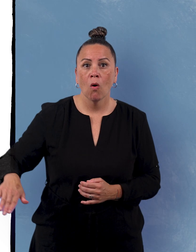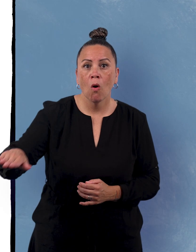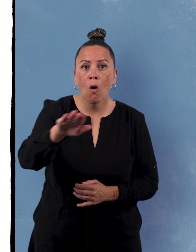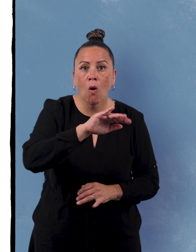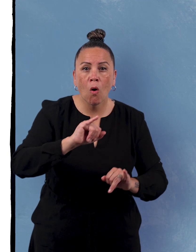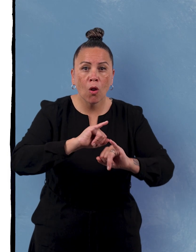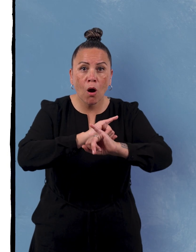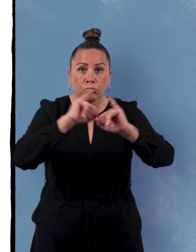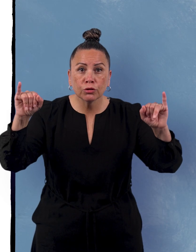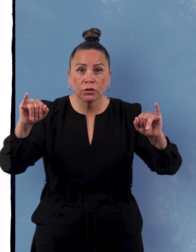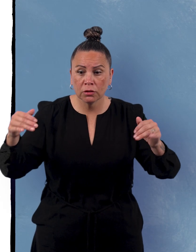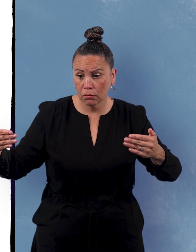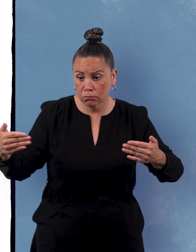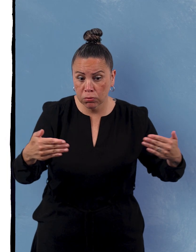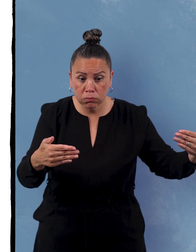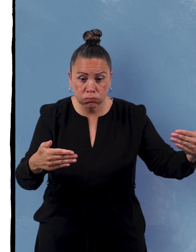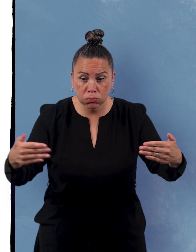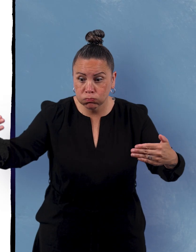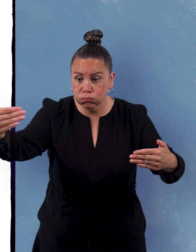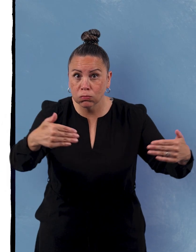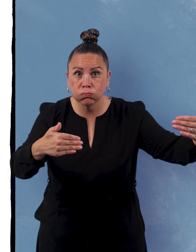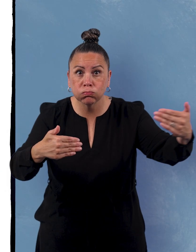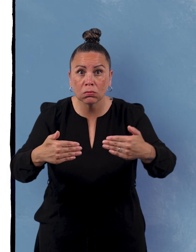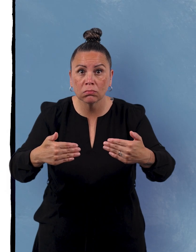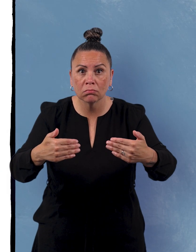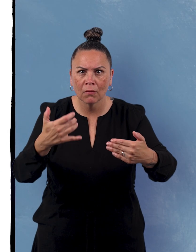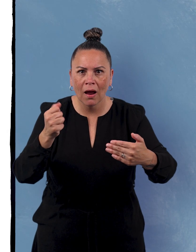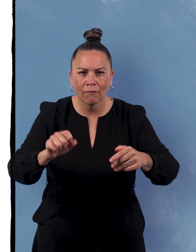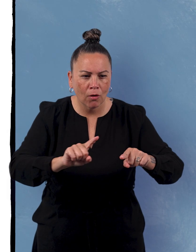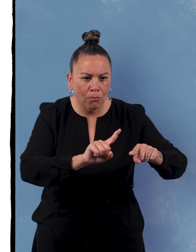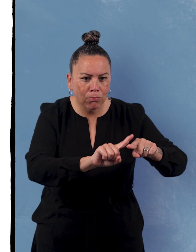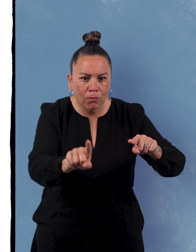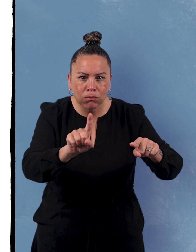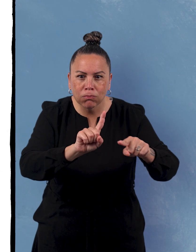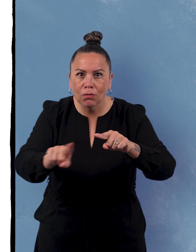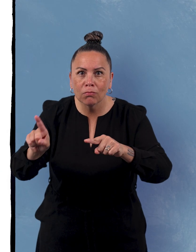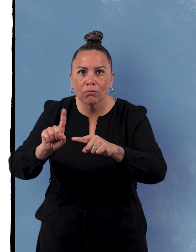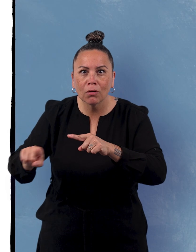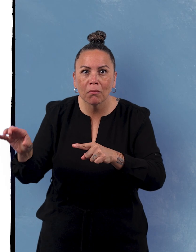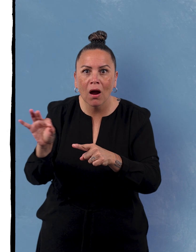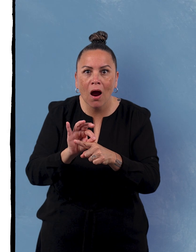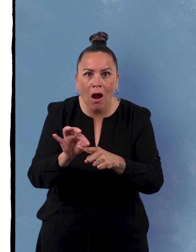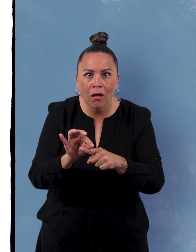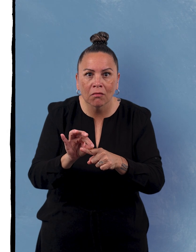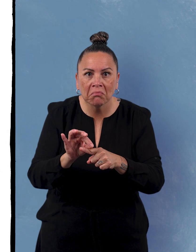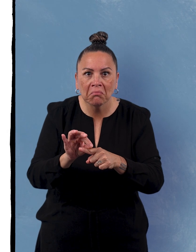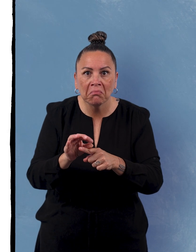Emergency vehicles come in lots of different colours.